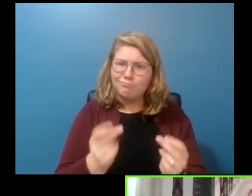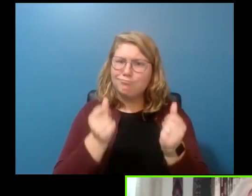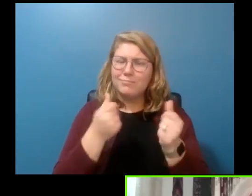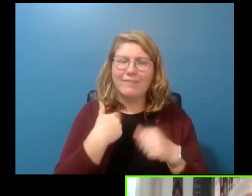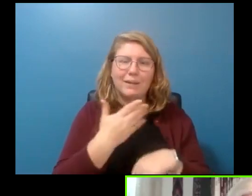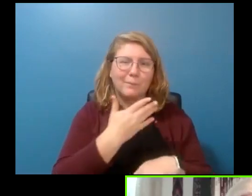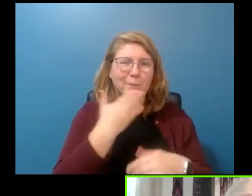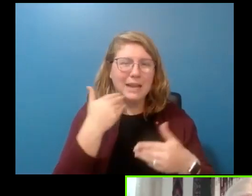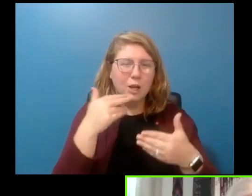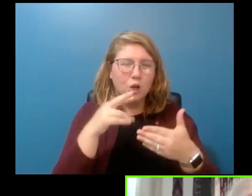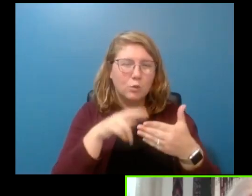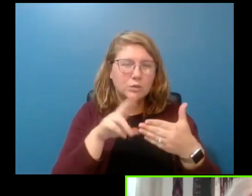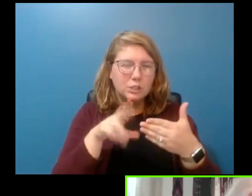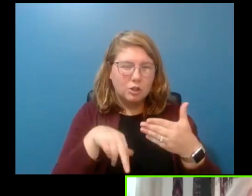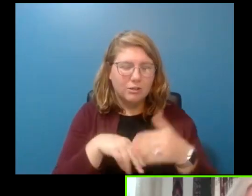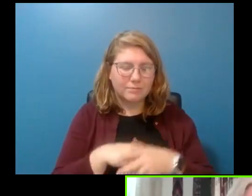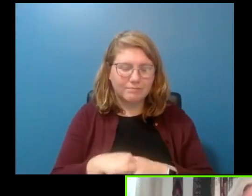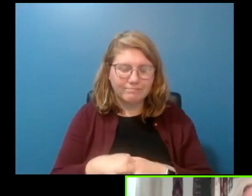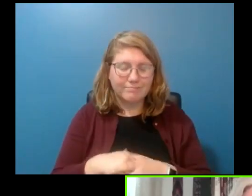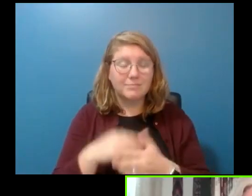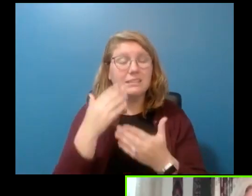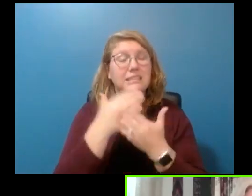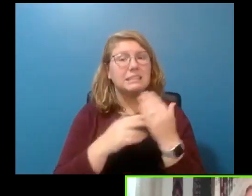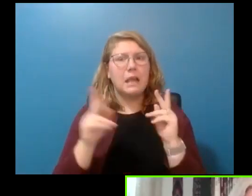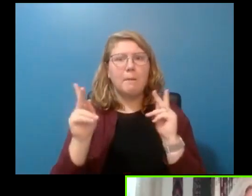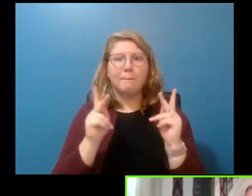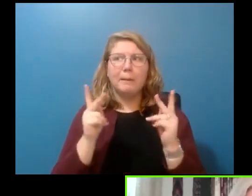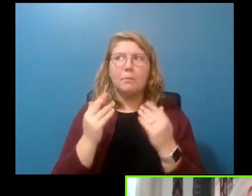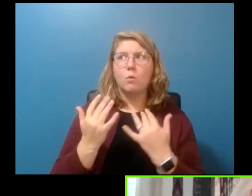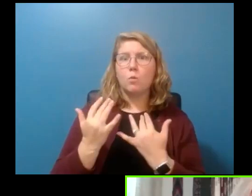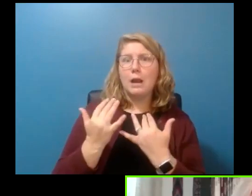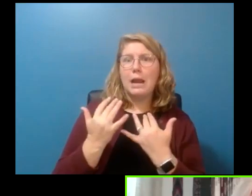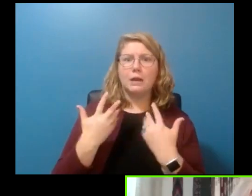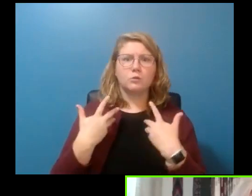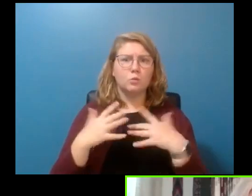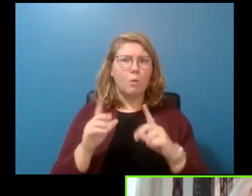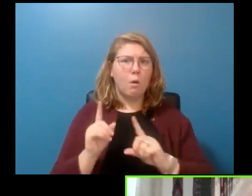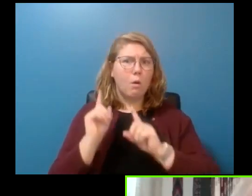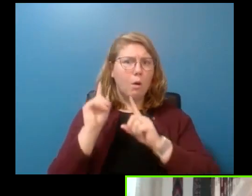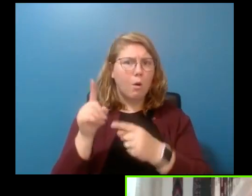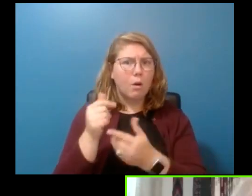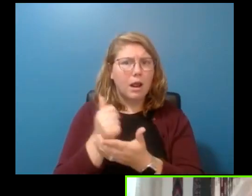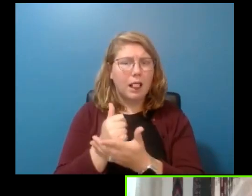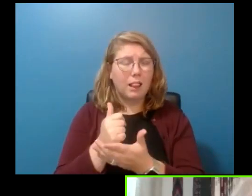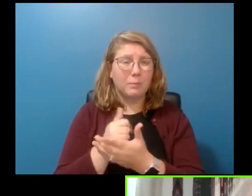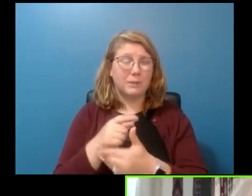disorders, quite a few. And again, this is extremely common. Unfortunately, people wait about